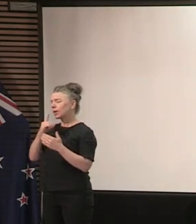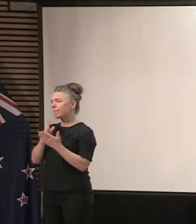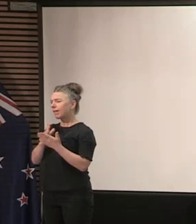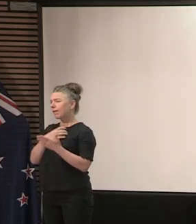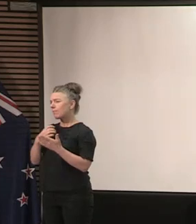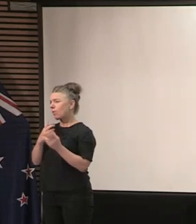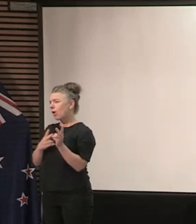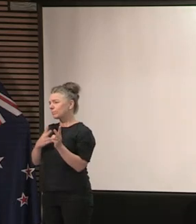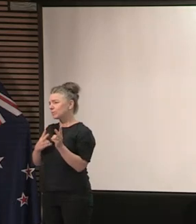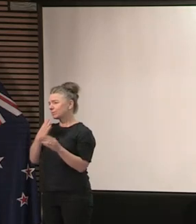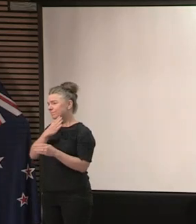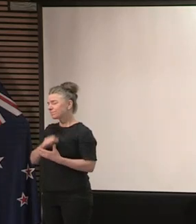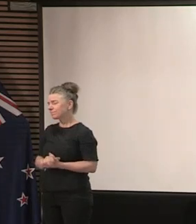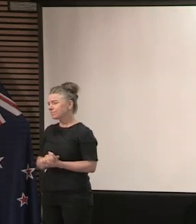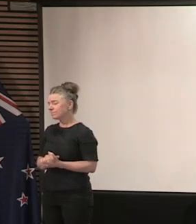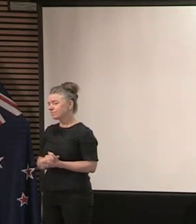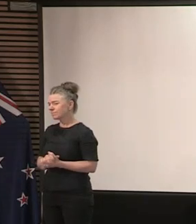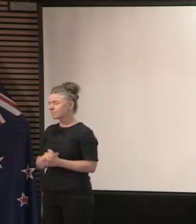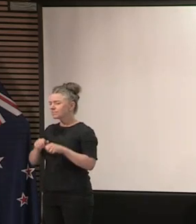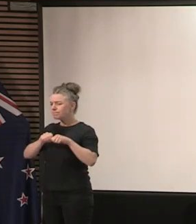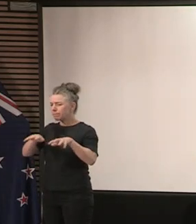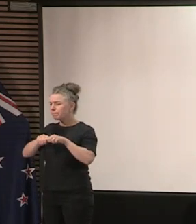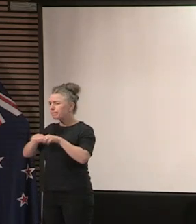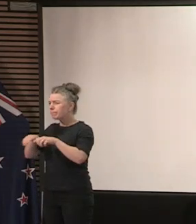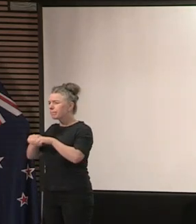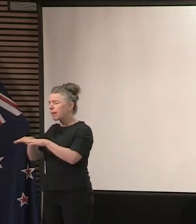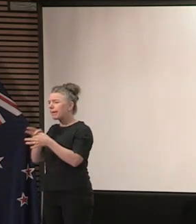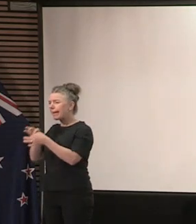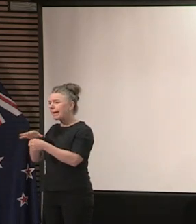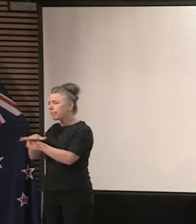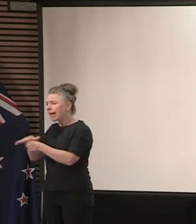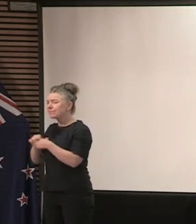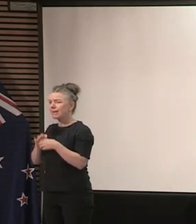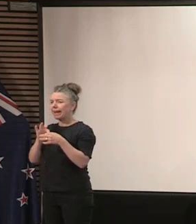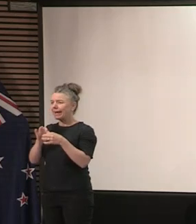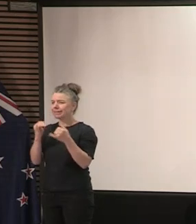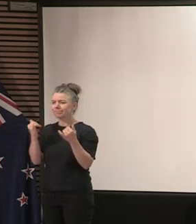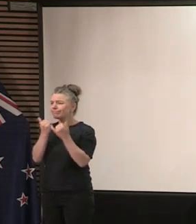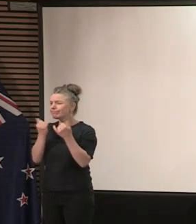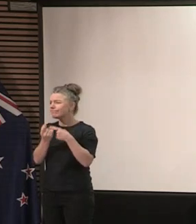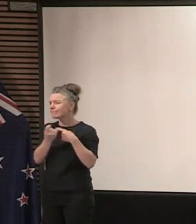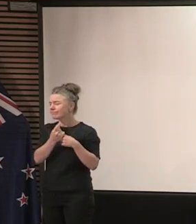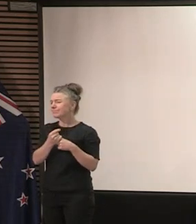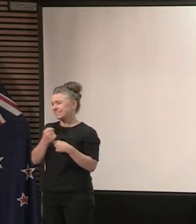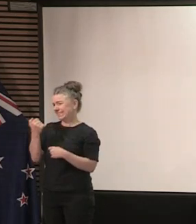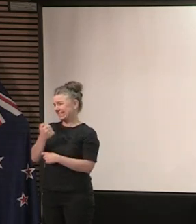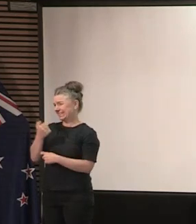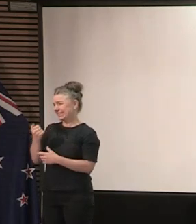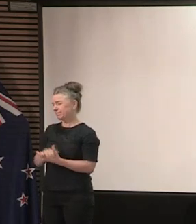one person is in ICU in Middlemore Hospital. There are